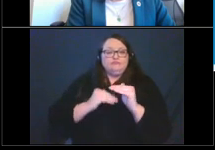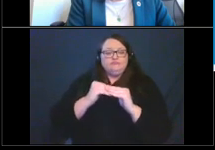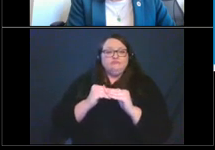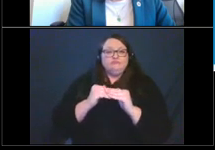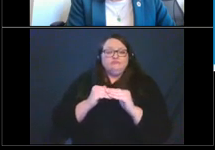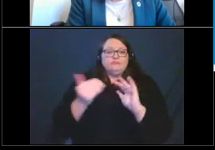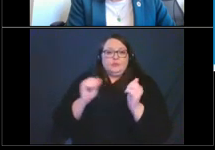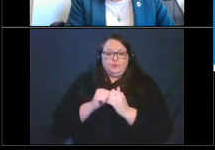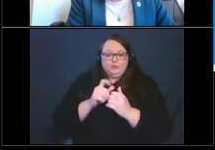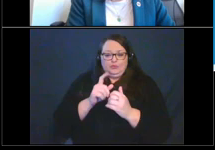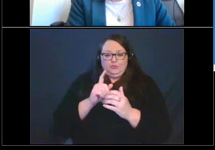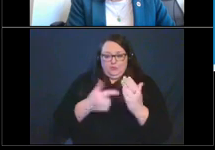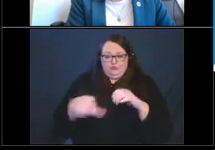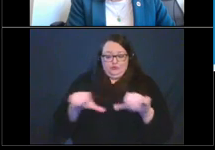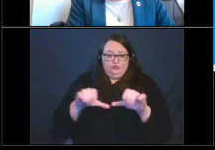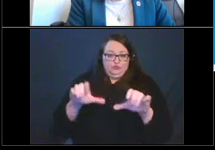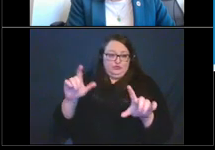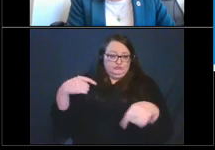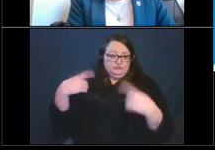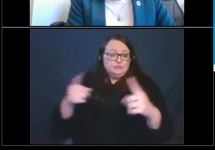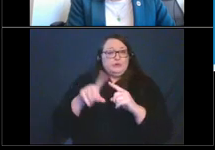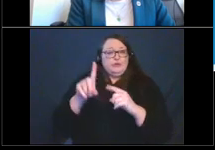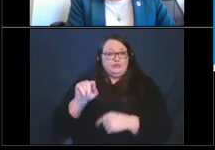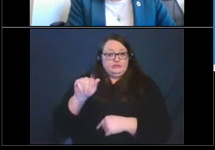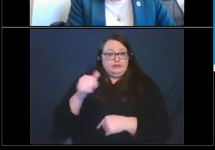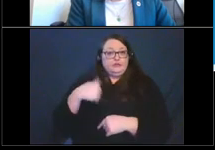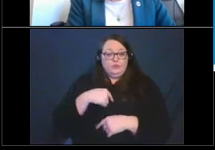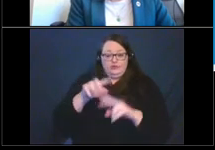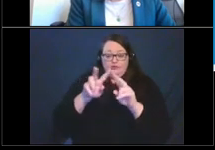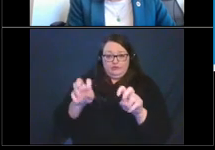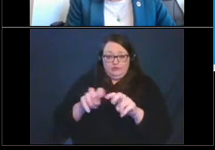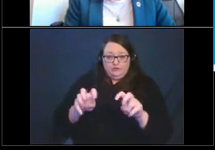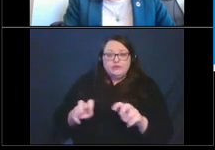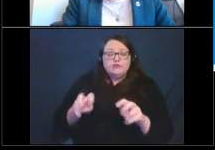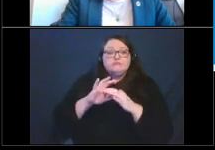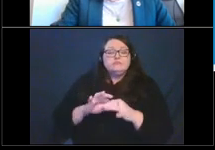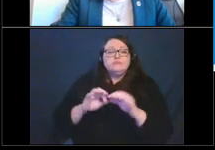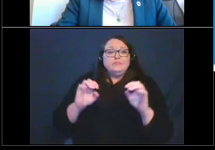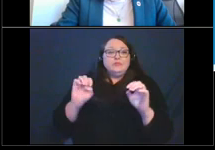and that, but the data that we're looking at when, with regard to the emergency room visits, there